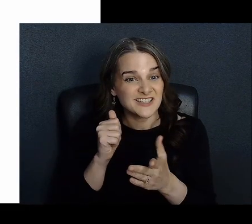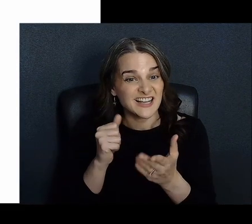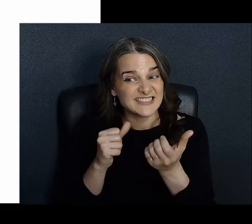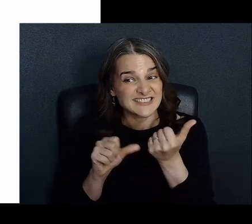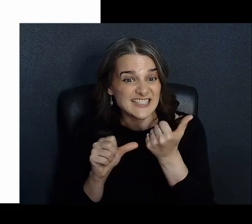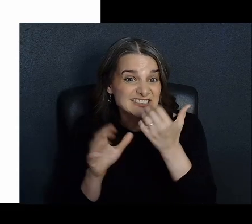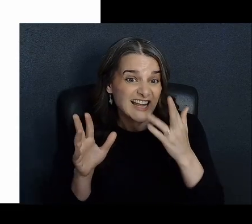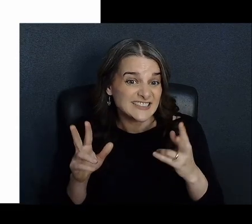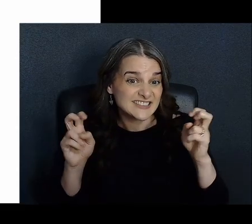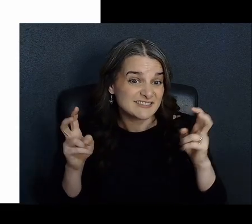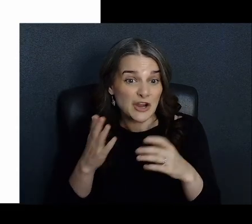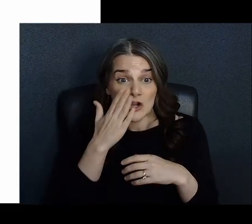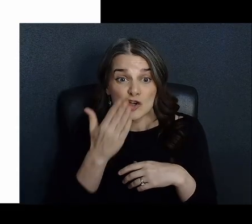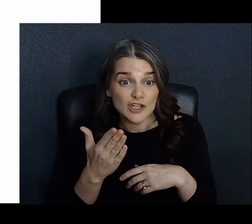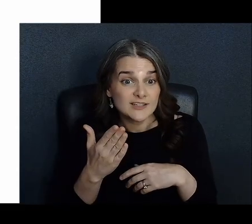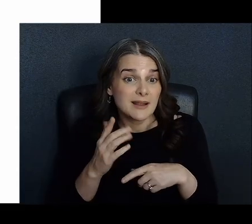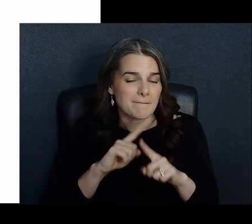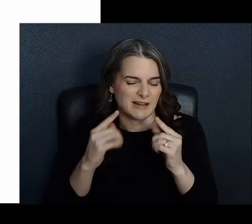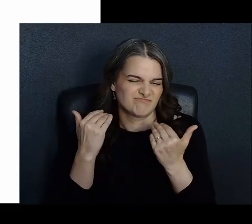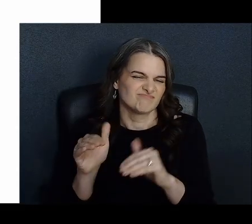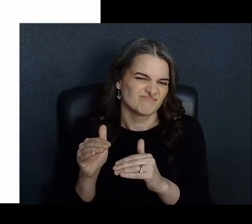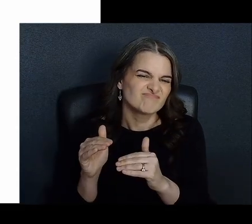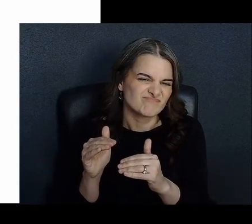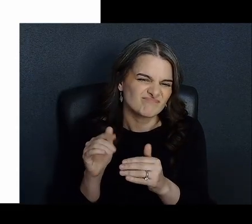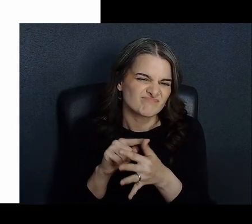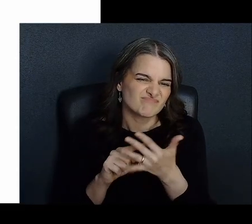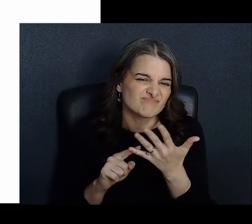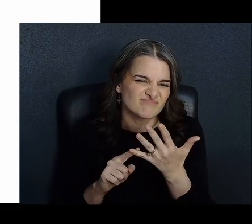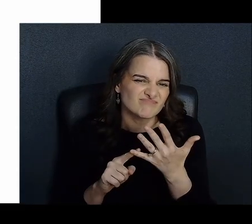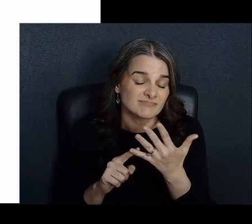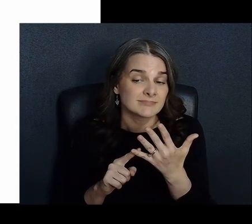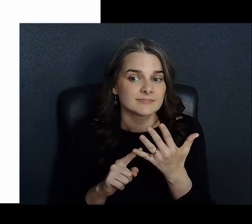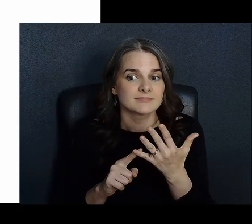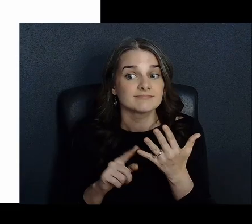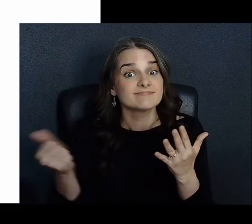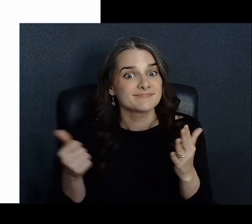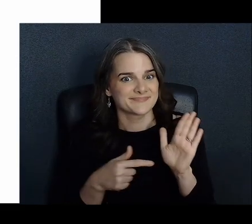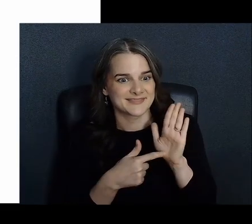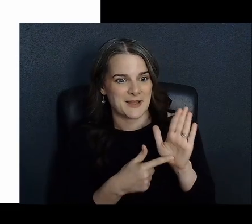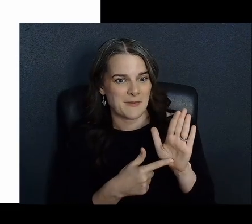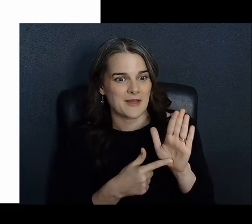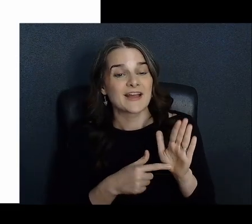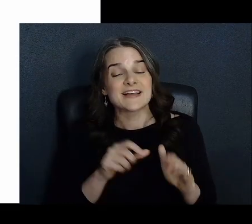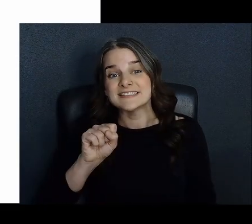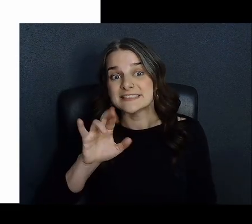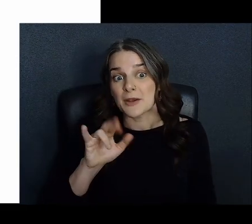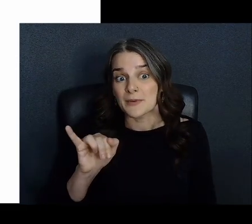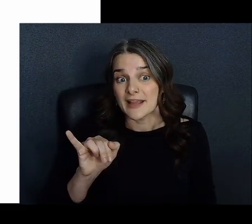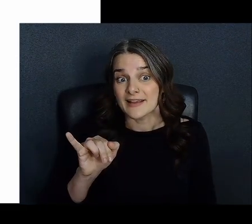are some limitations of what they can do. In other words, I use as an example that Siri can place a call for you.